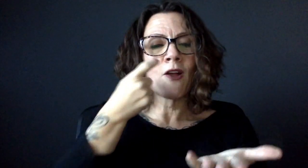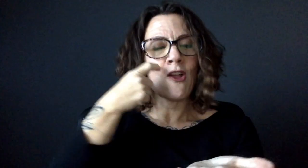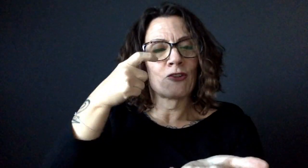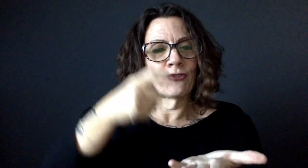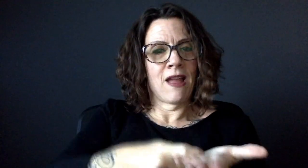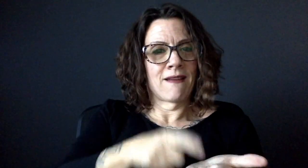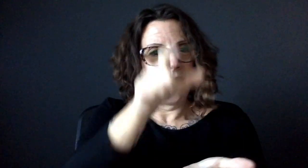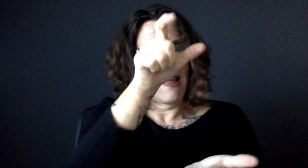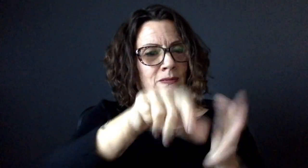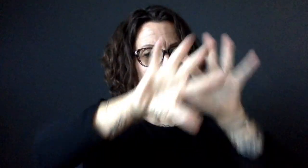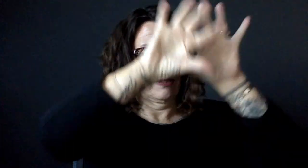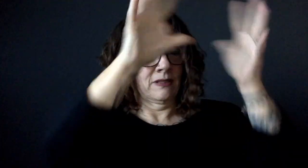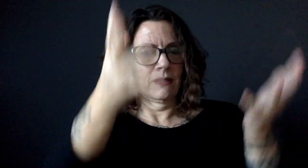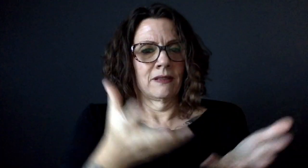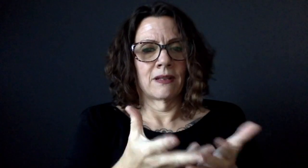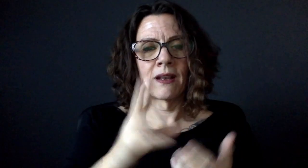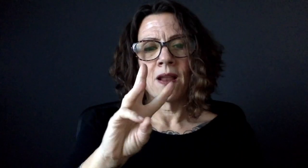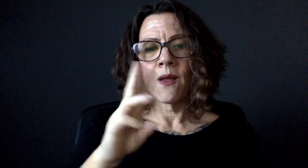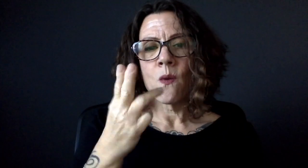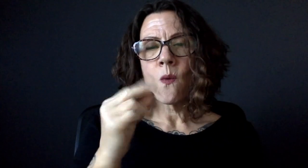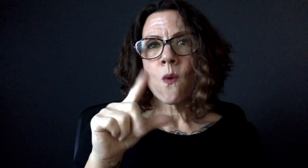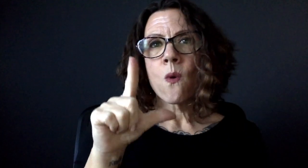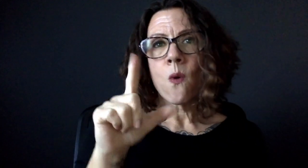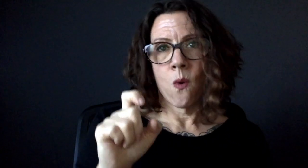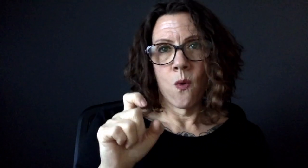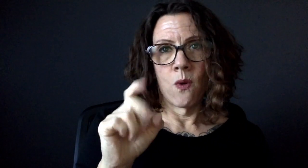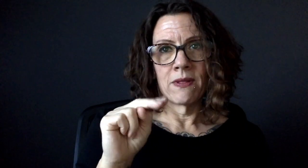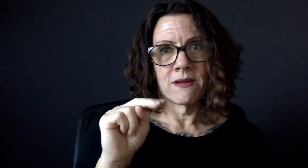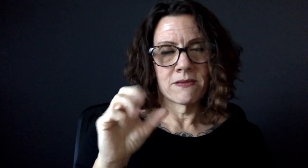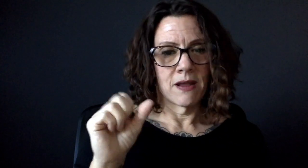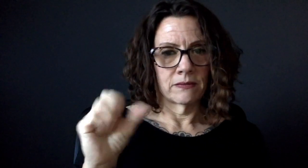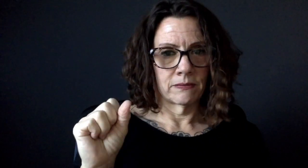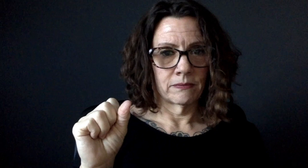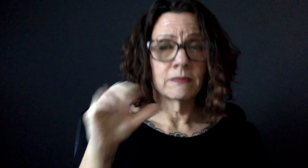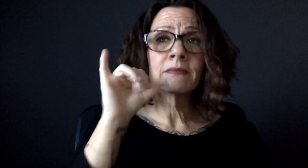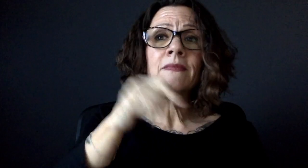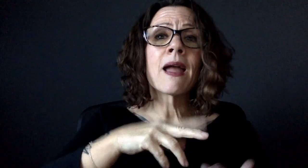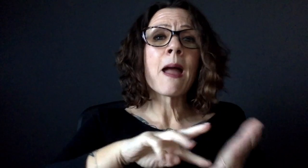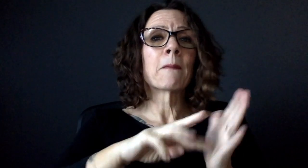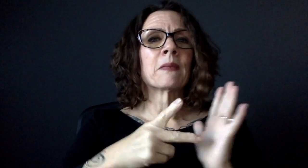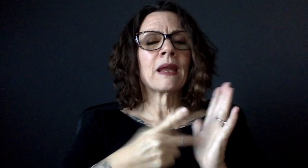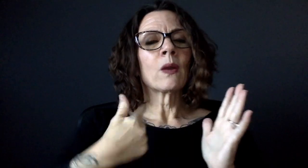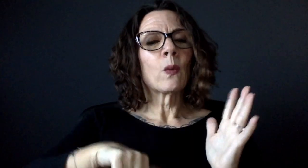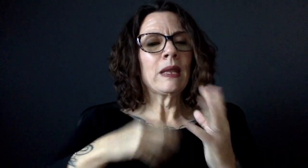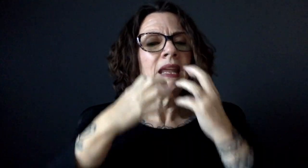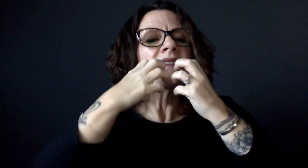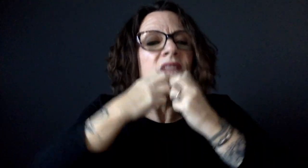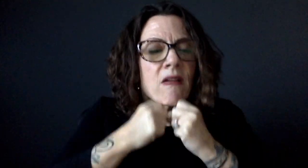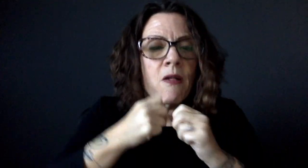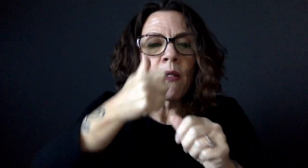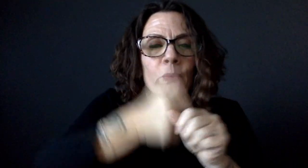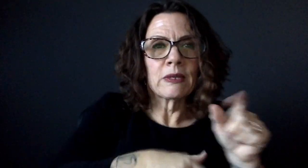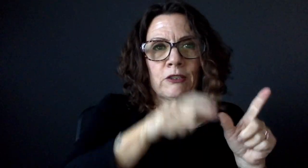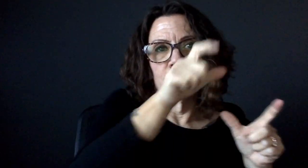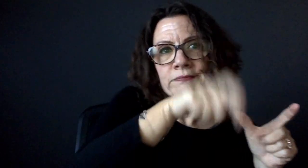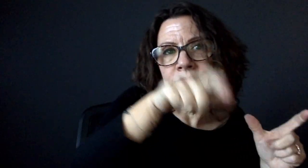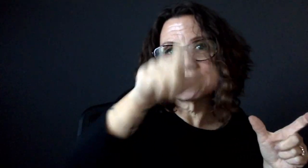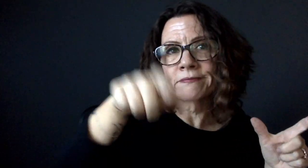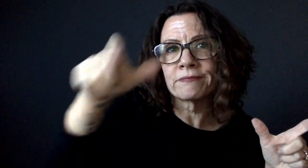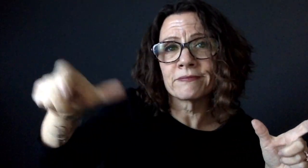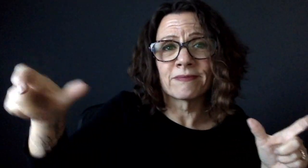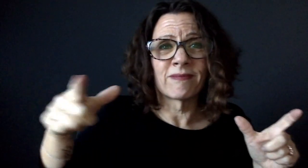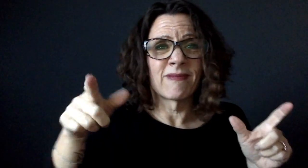Recognizing Wholeness, meaning that we value our people